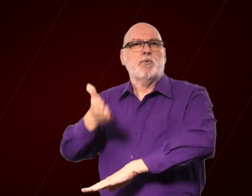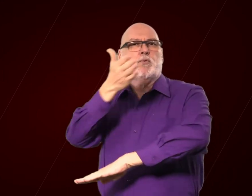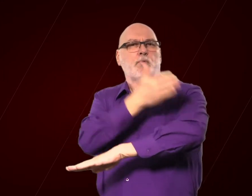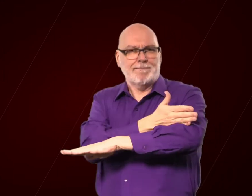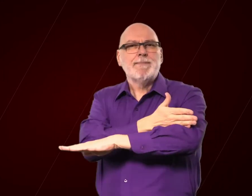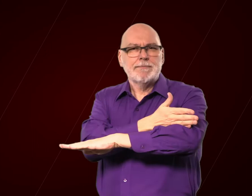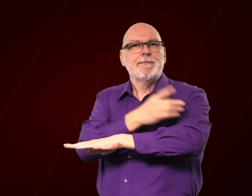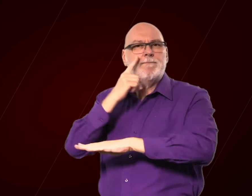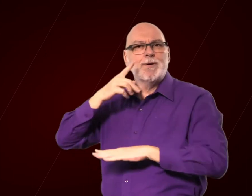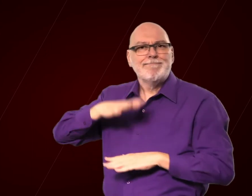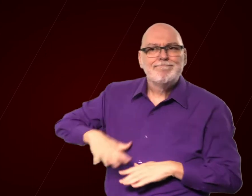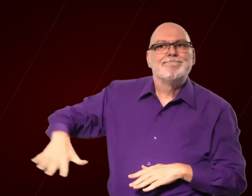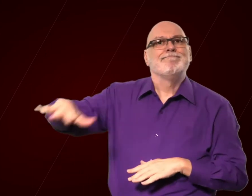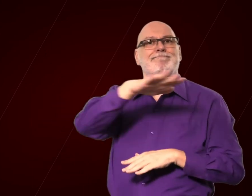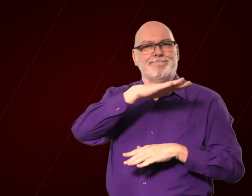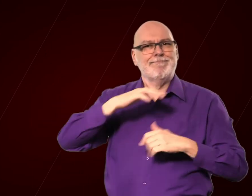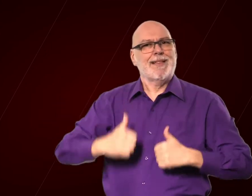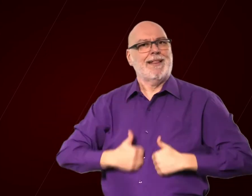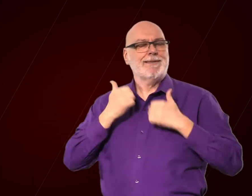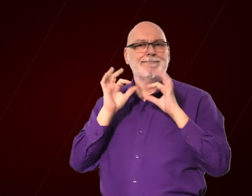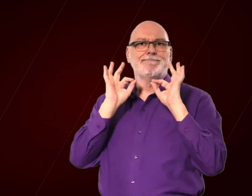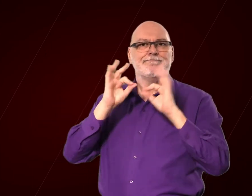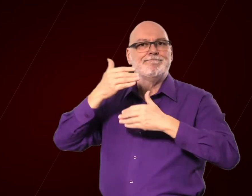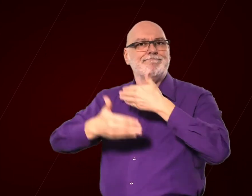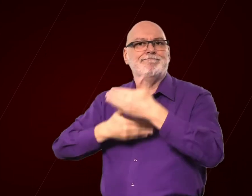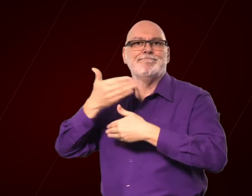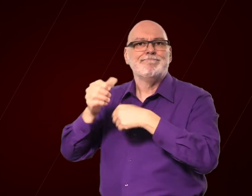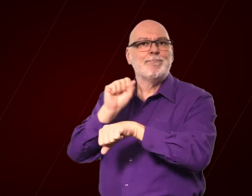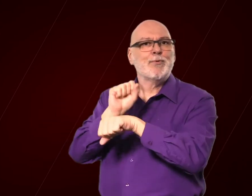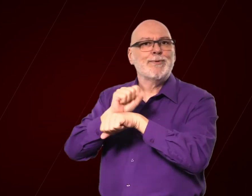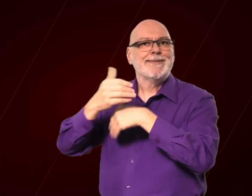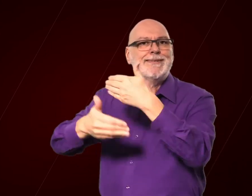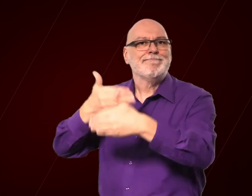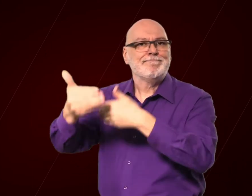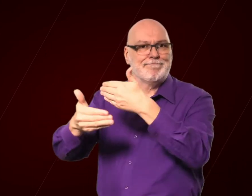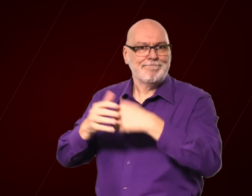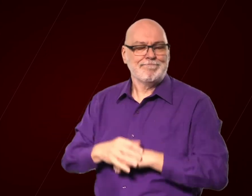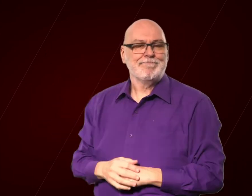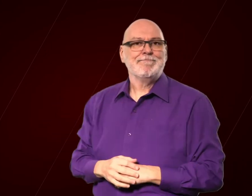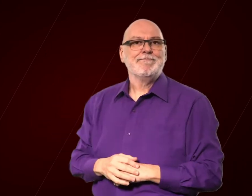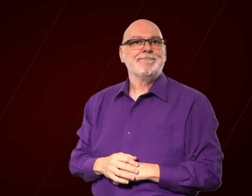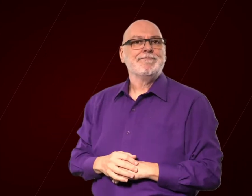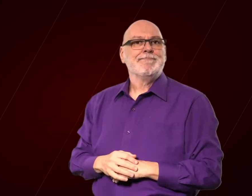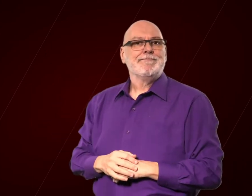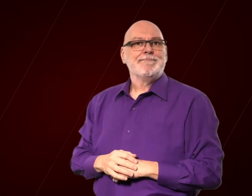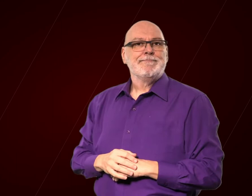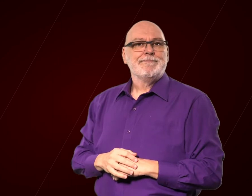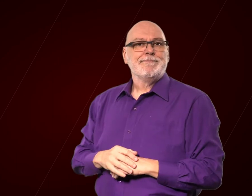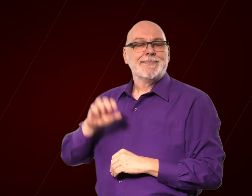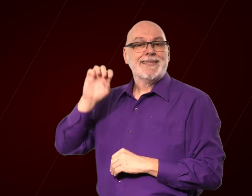will improve the quality of life for everyone.